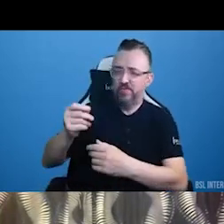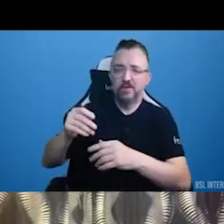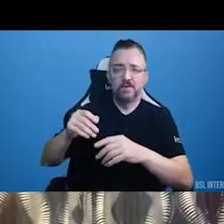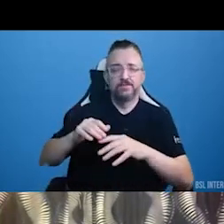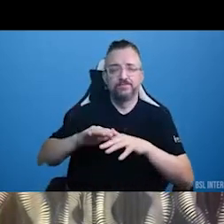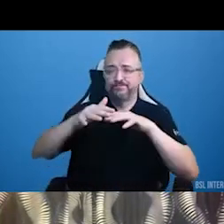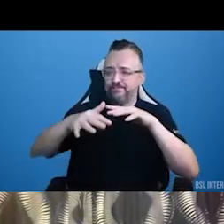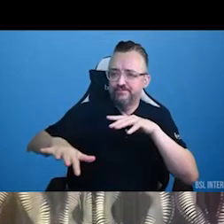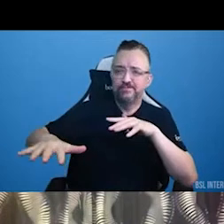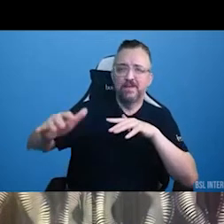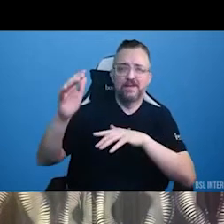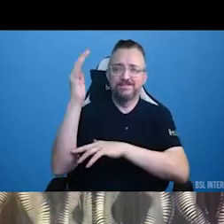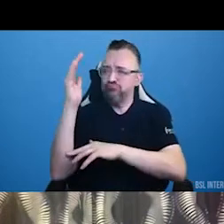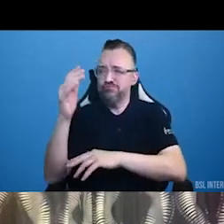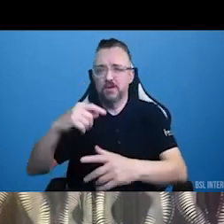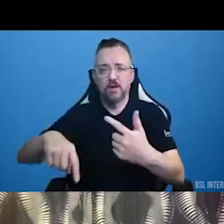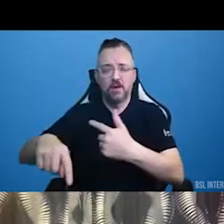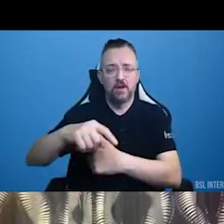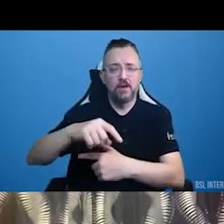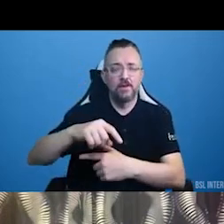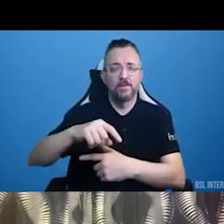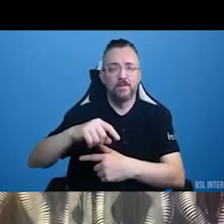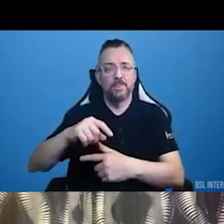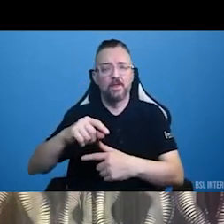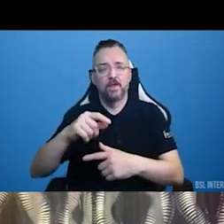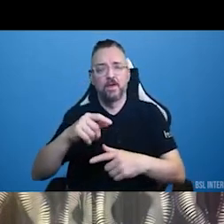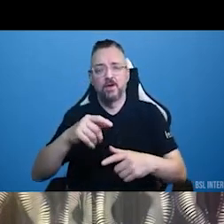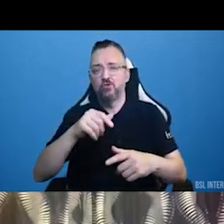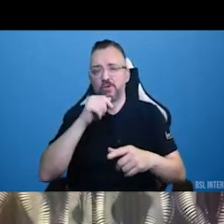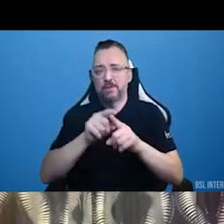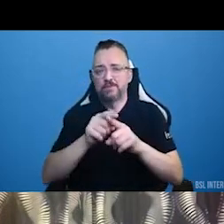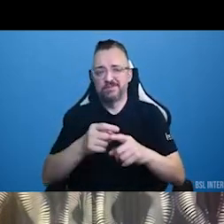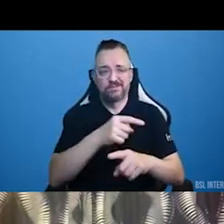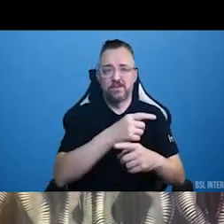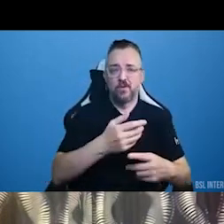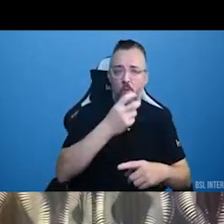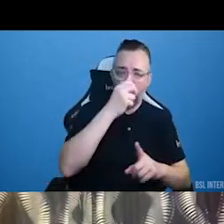by the kind of modernist architecture and direct separation, et cetera, we can start to bring that back.